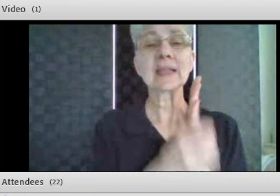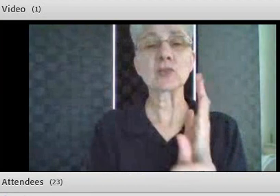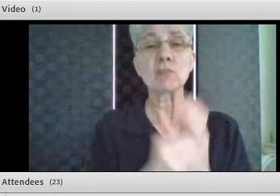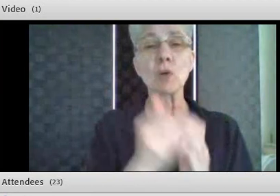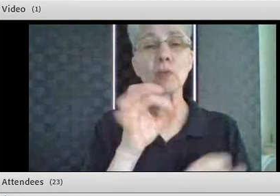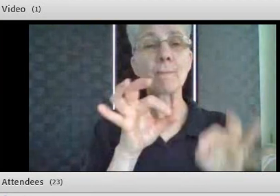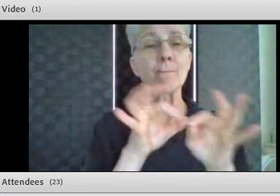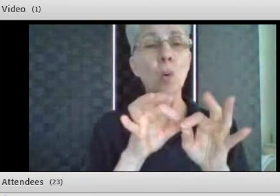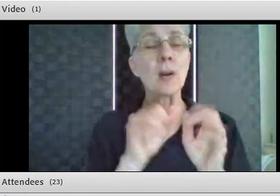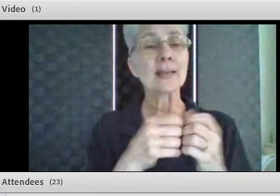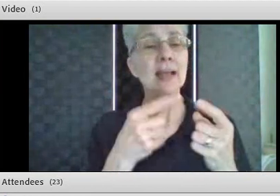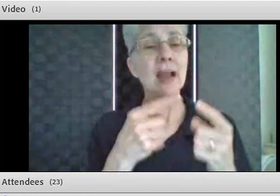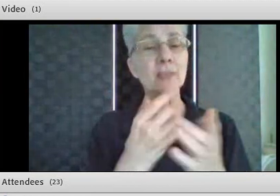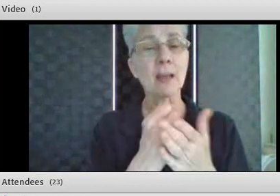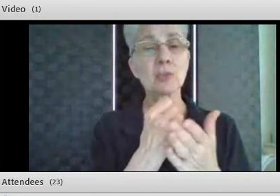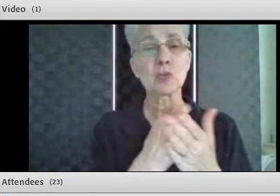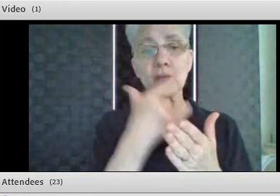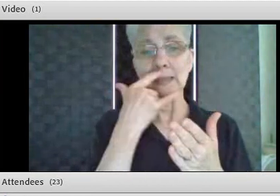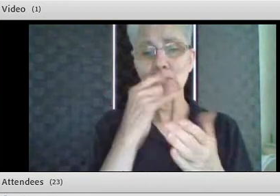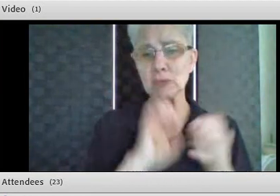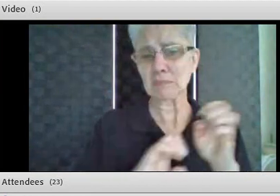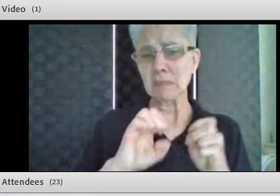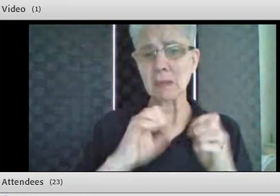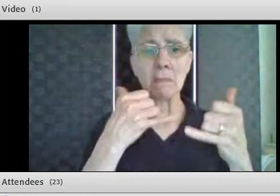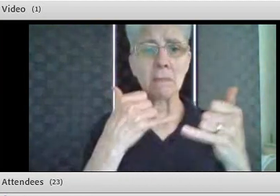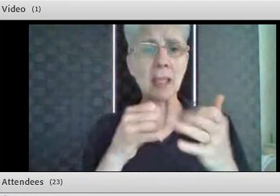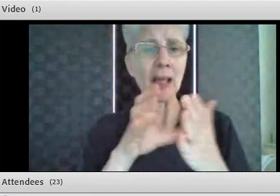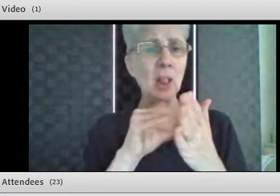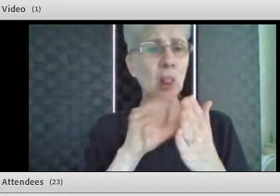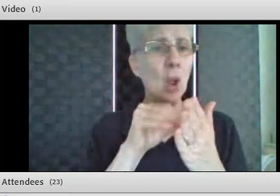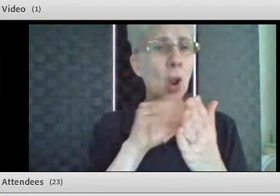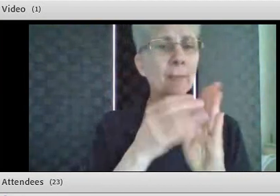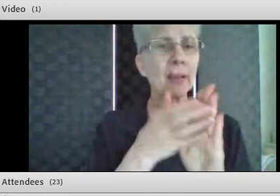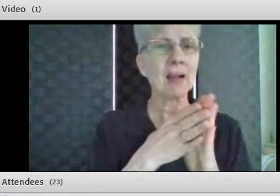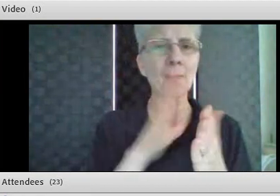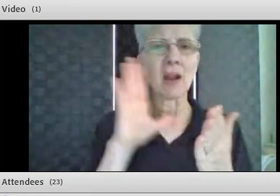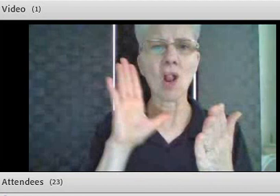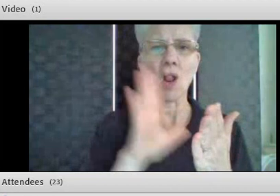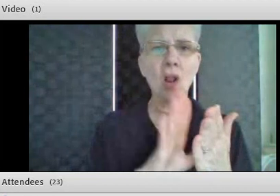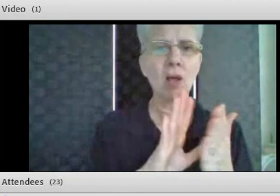I mean, you've all heard about how state curricula are becoming increasingly narrow and focusing on the few core skills